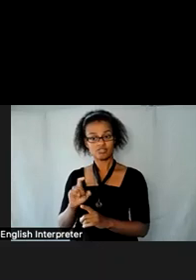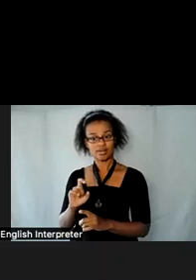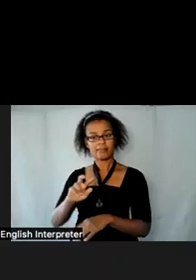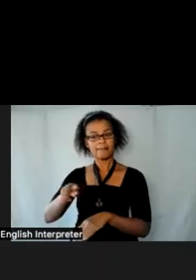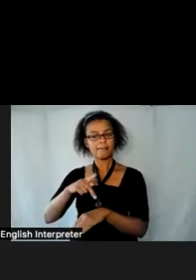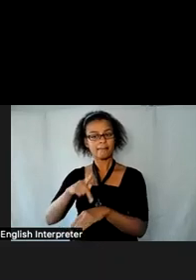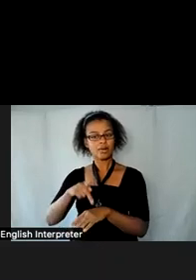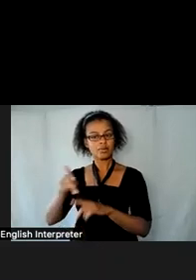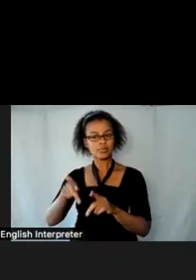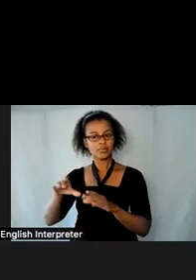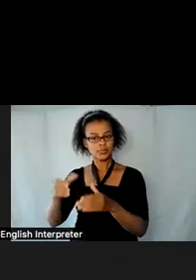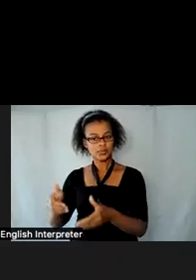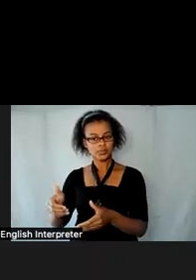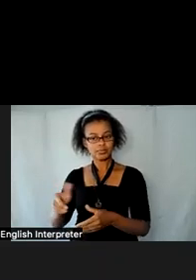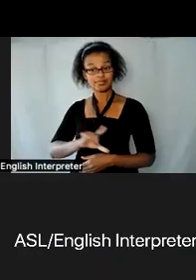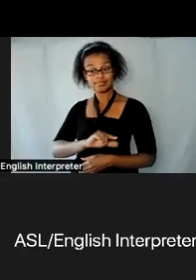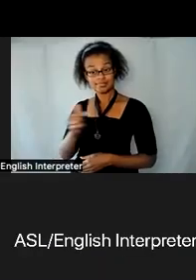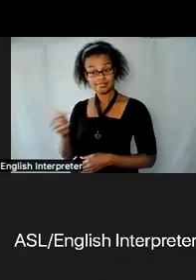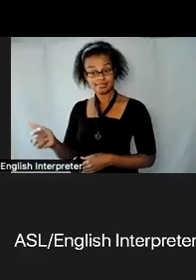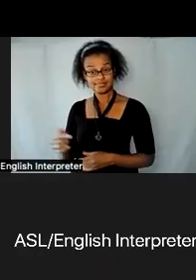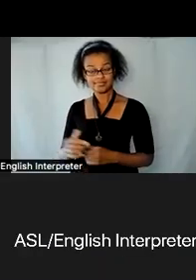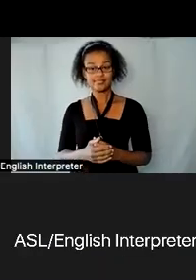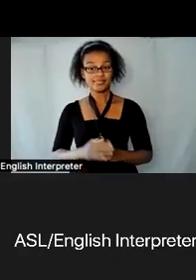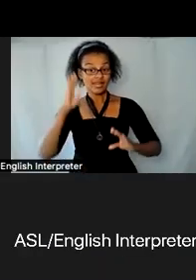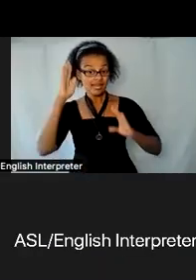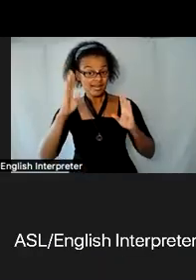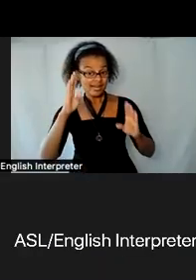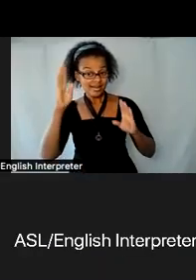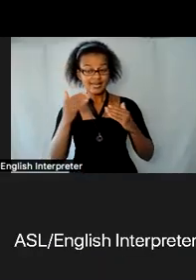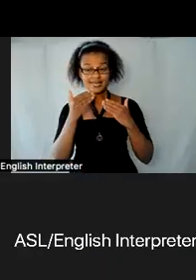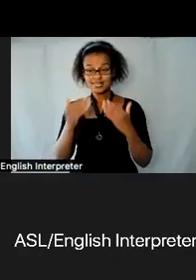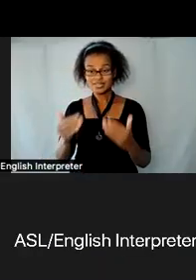Hi, thank you. Hi, everyone. My name is Cindy.